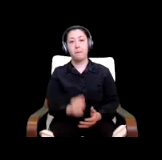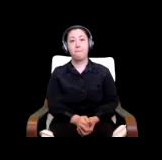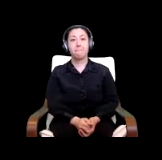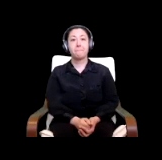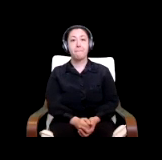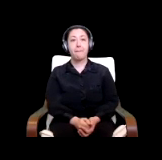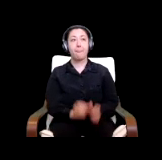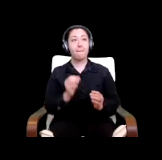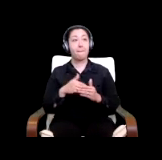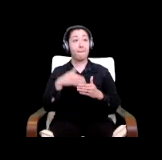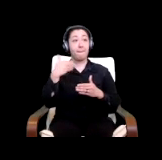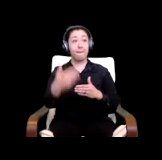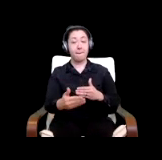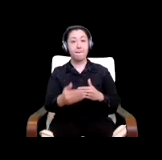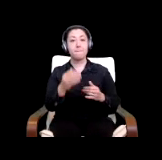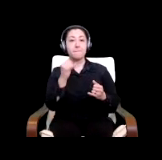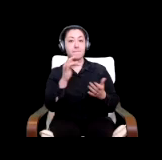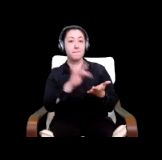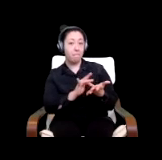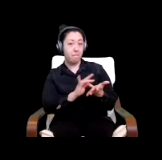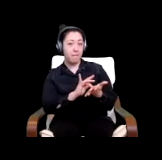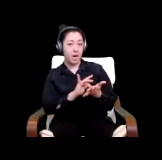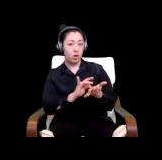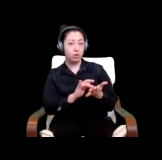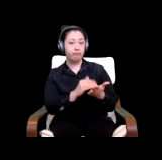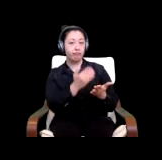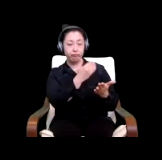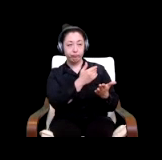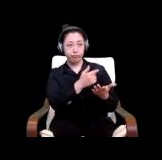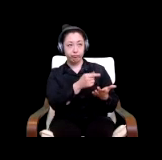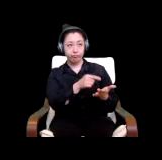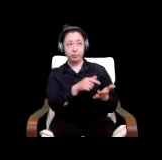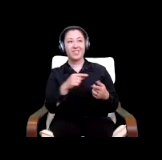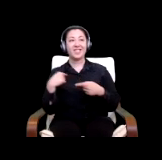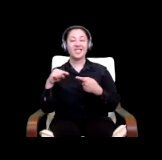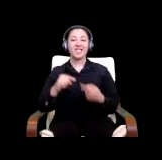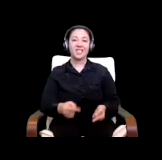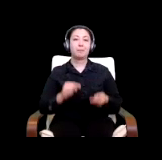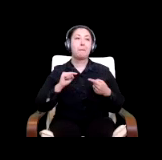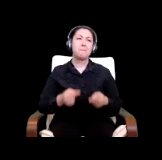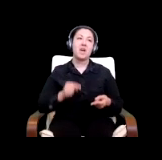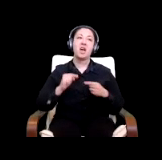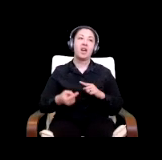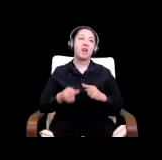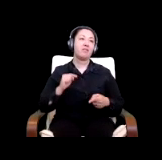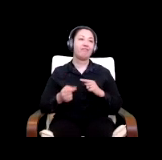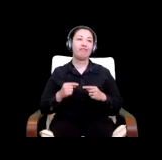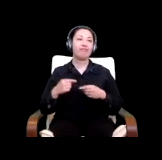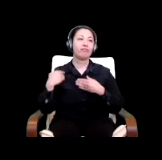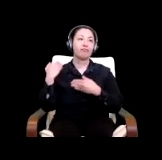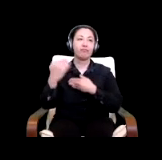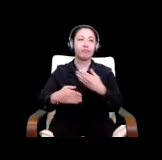In the medical domain is chronic pain. Chronic pain is thought to be experience by pretty